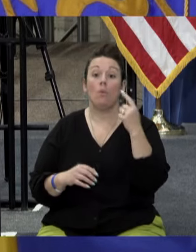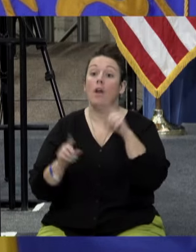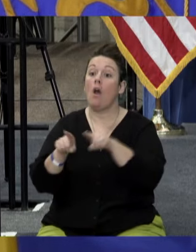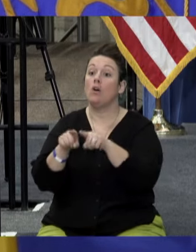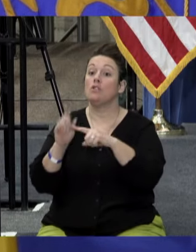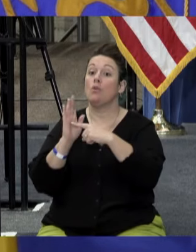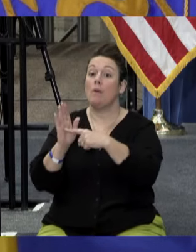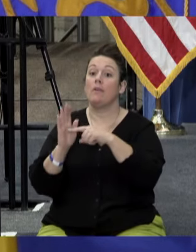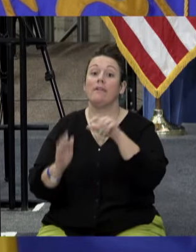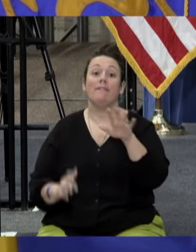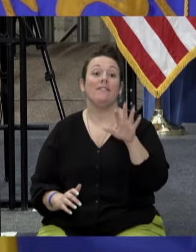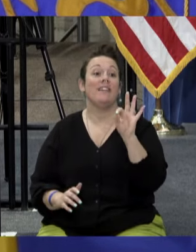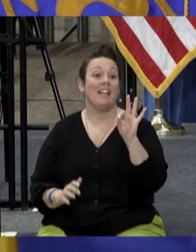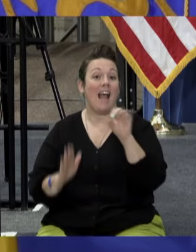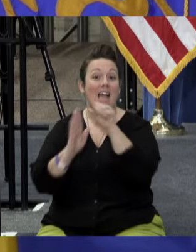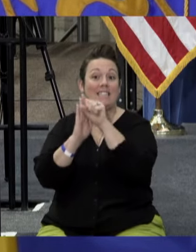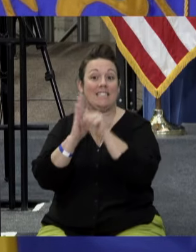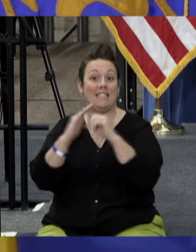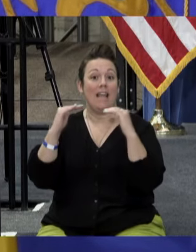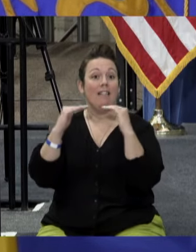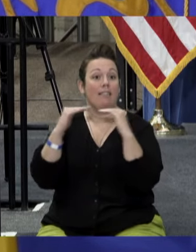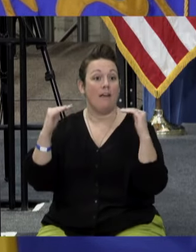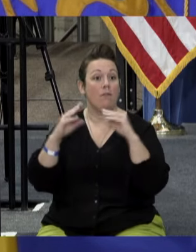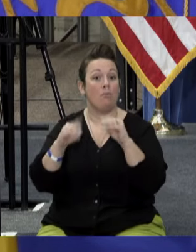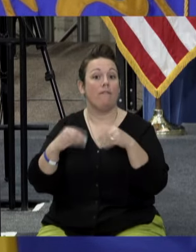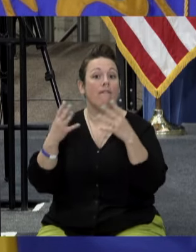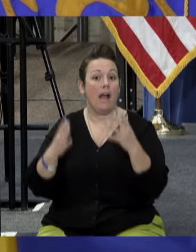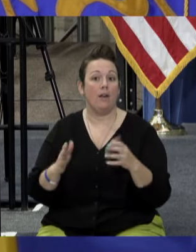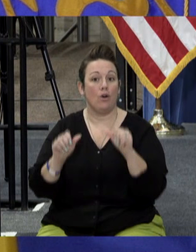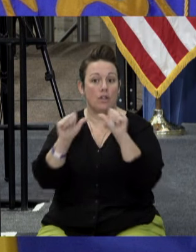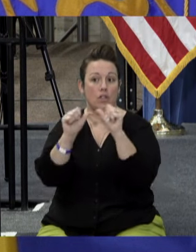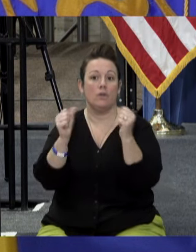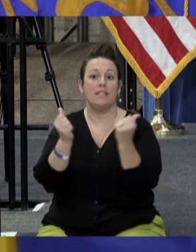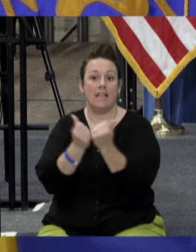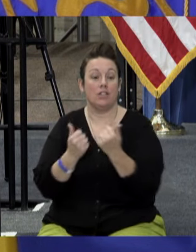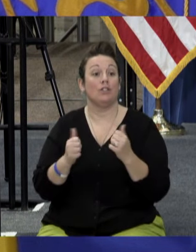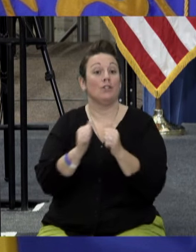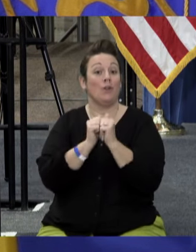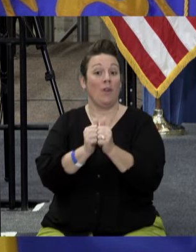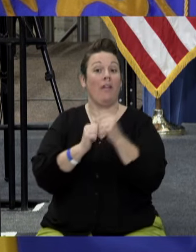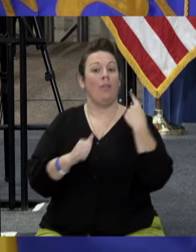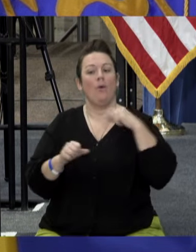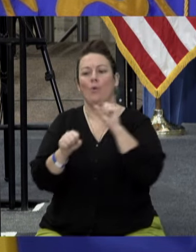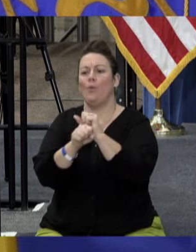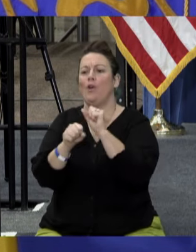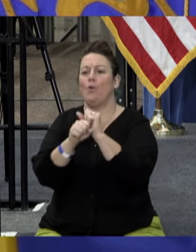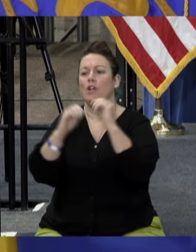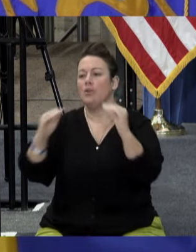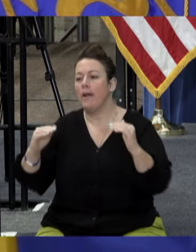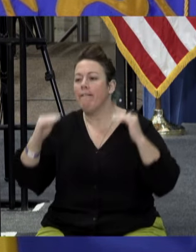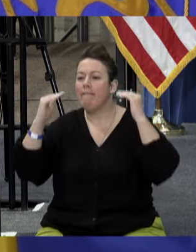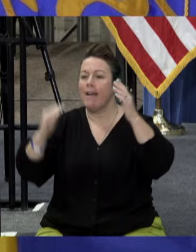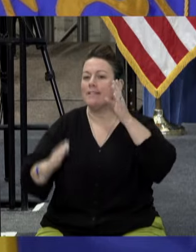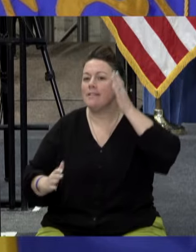59 state-level provider associations. Together, we work to advance the future of services and